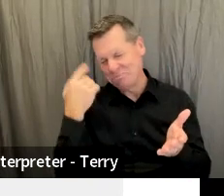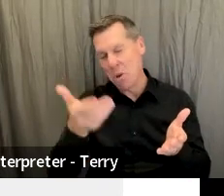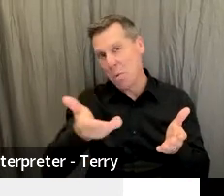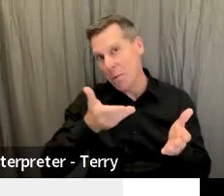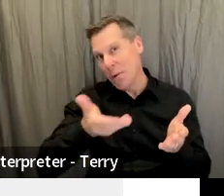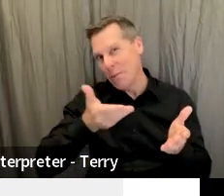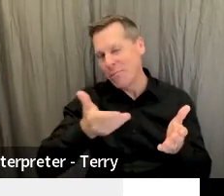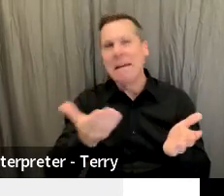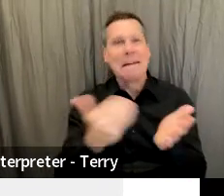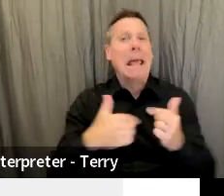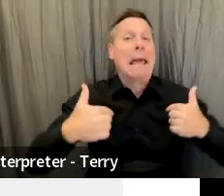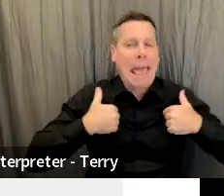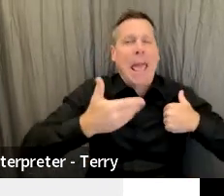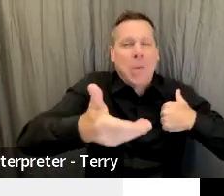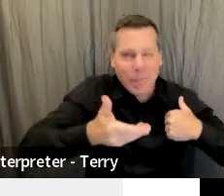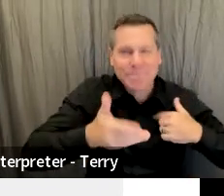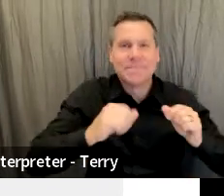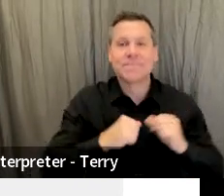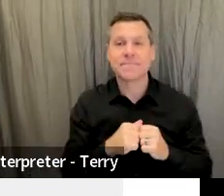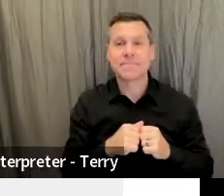So I was working on the